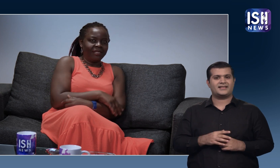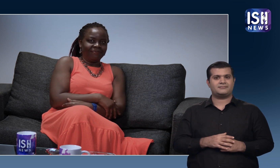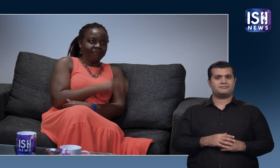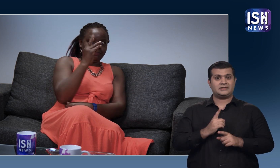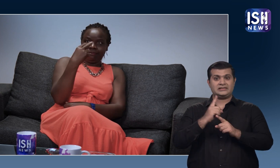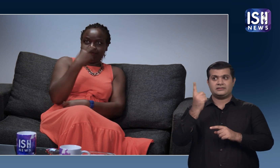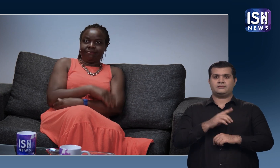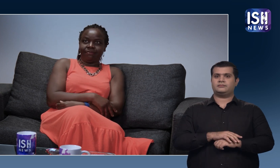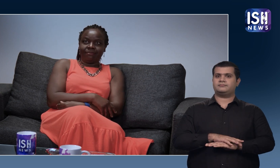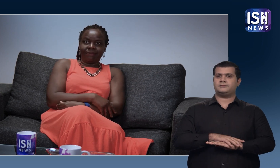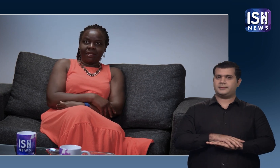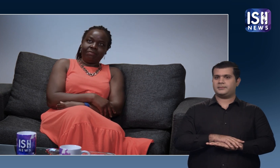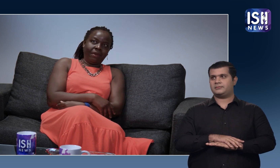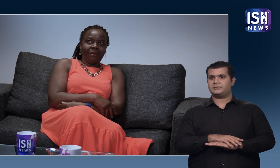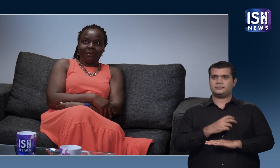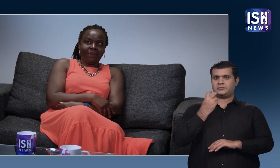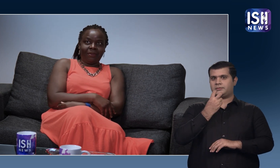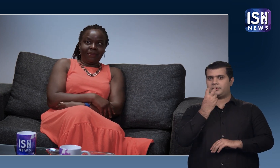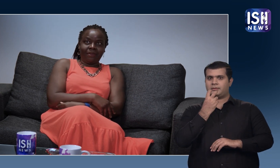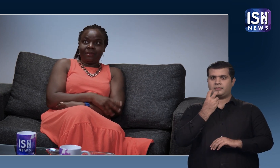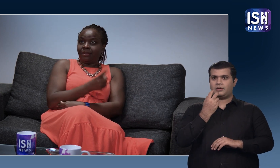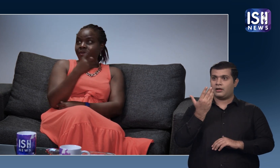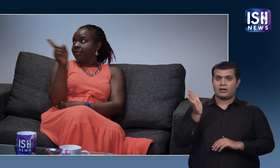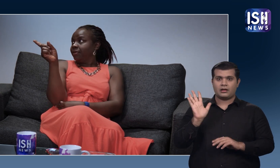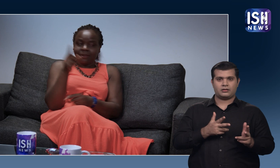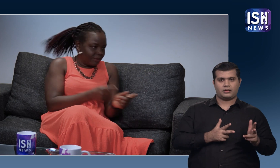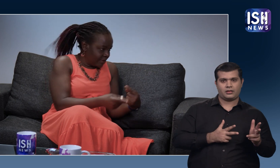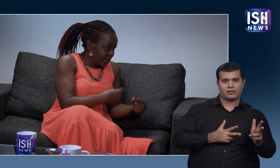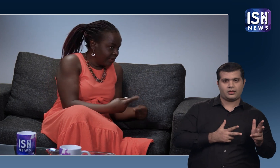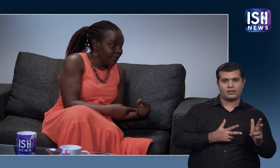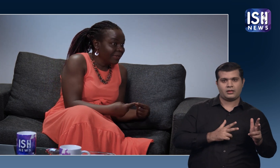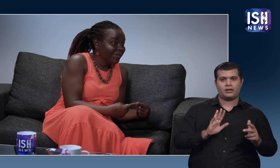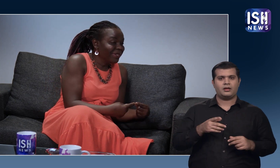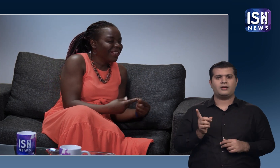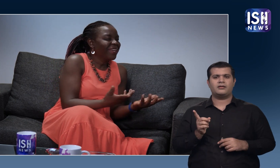They speak orally when facing the teacher, but when teacher is not paying attention, they signed secretly.